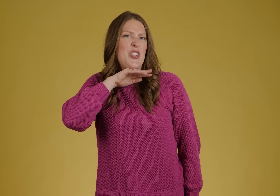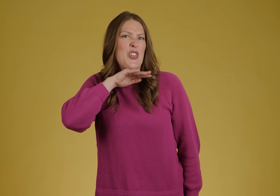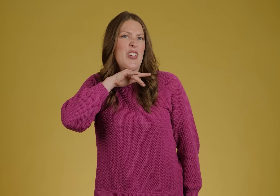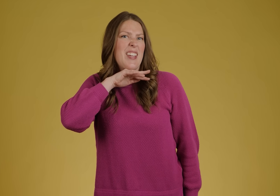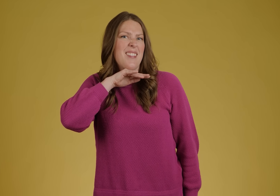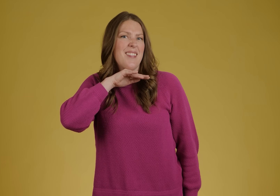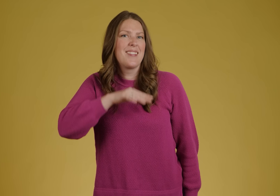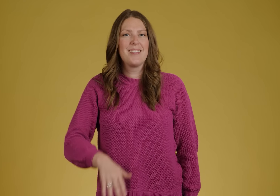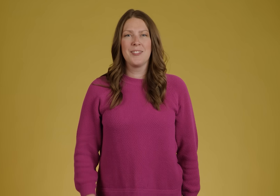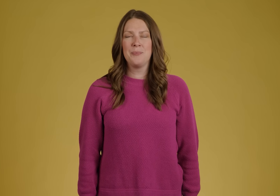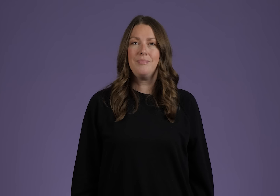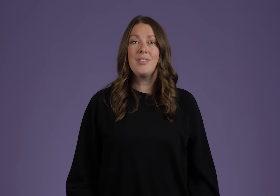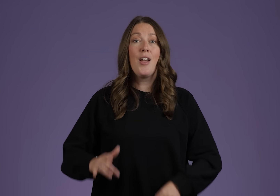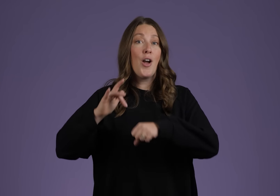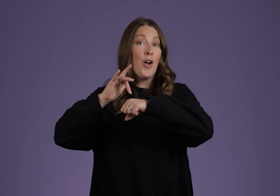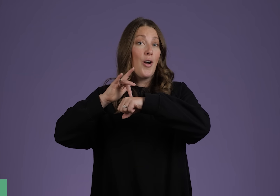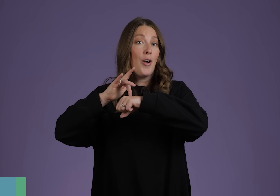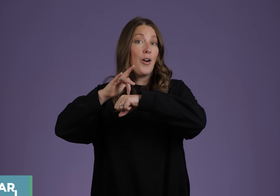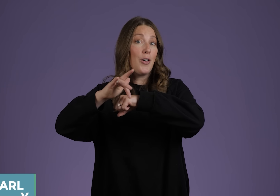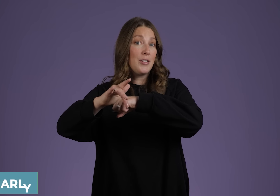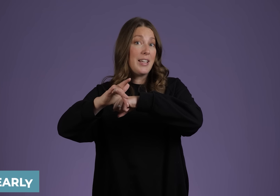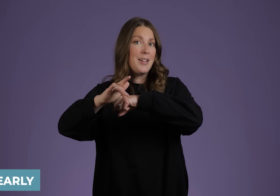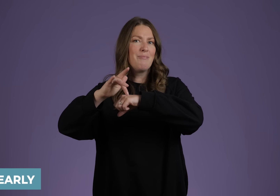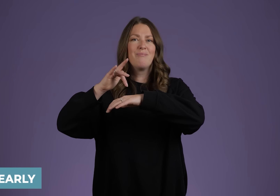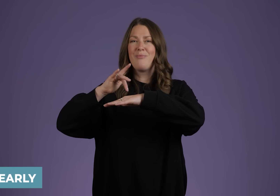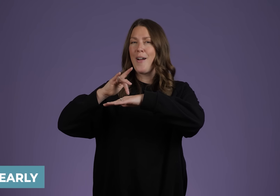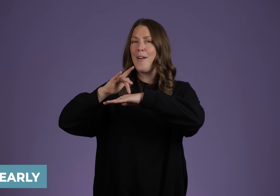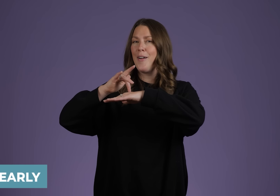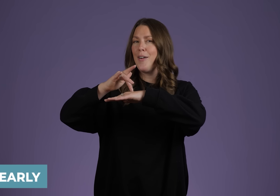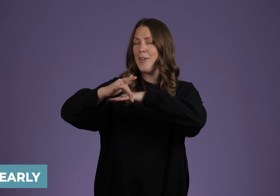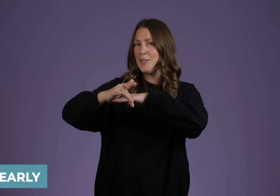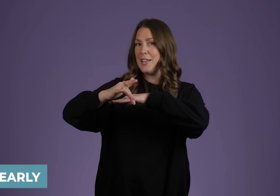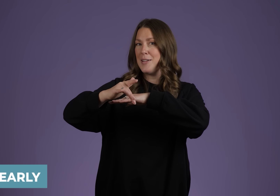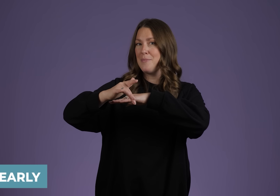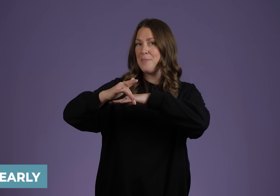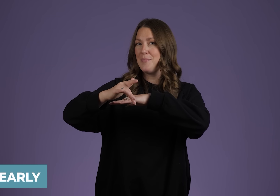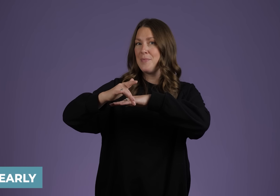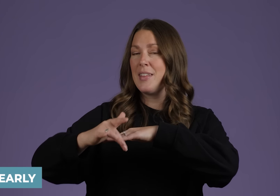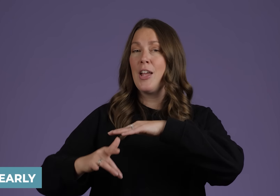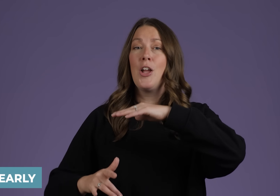Dirty Early